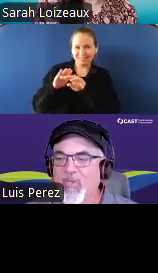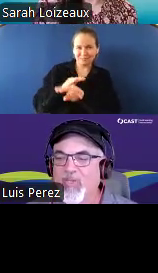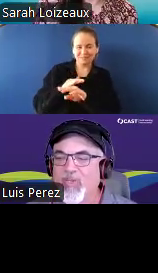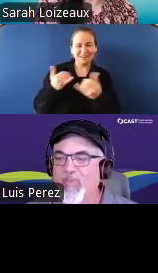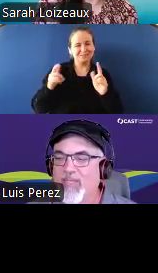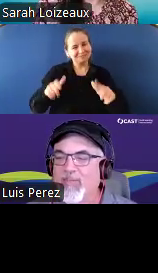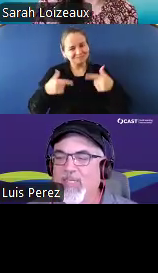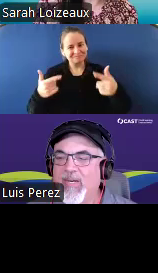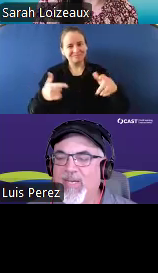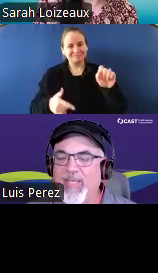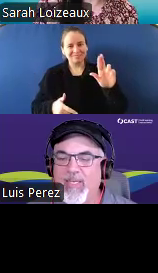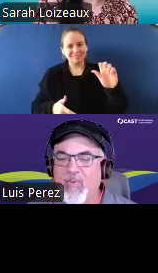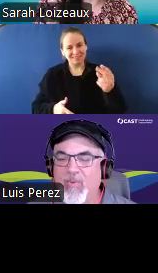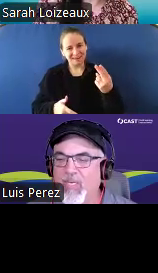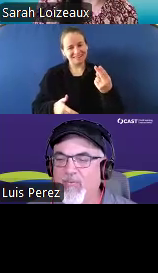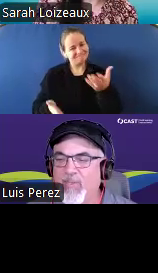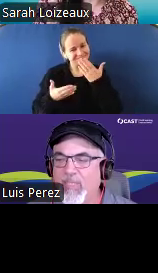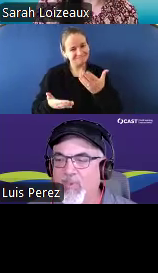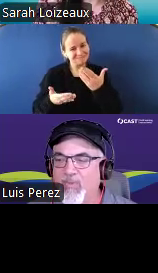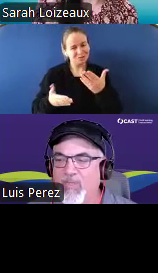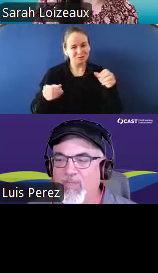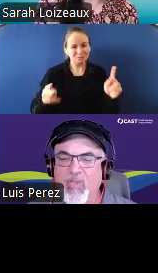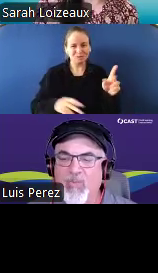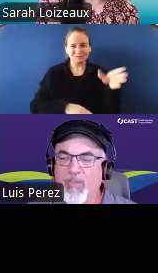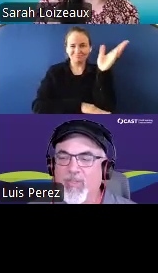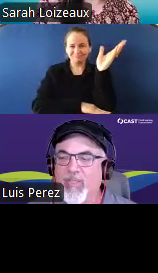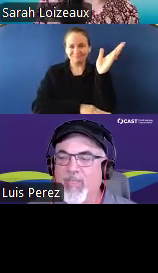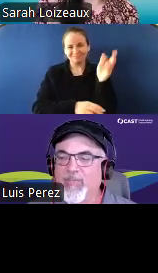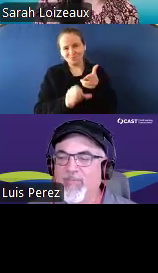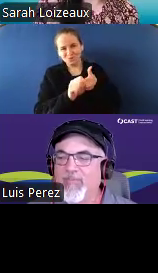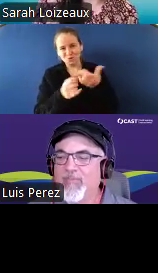to turn it back to Sarah. And thank you again for this opportunity to be with you today.